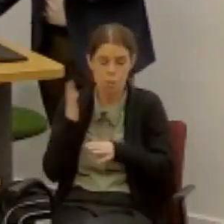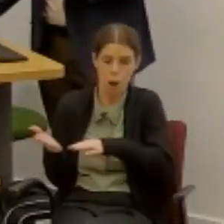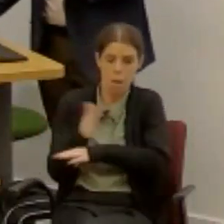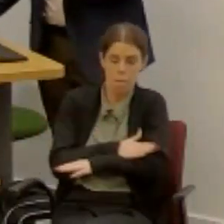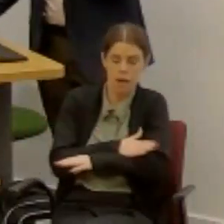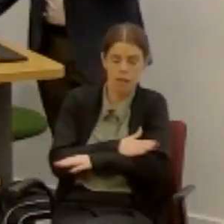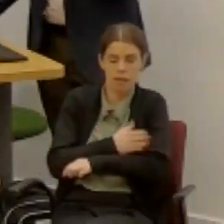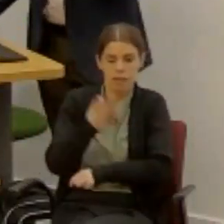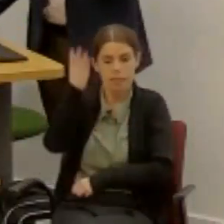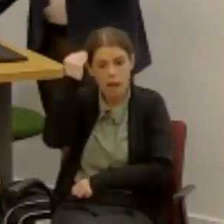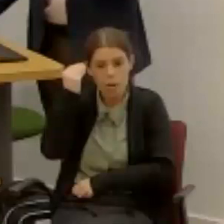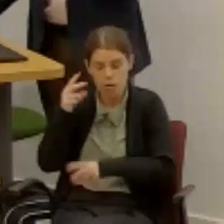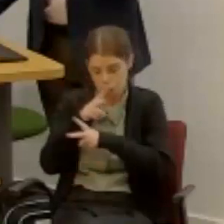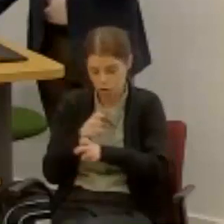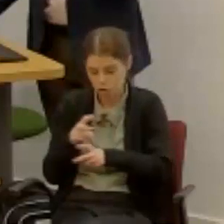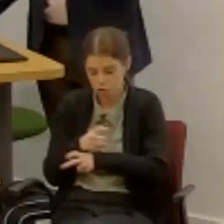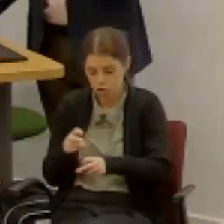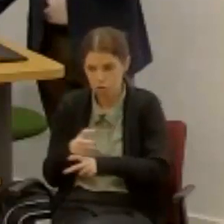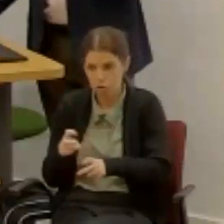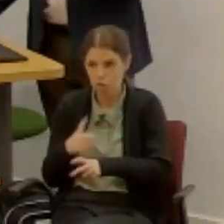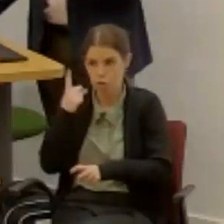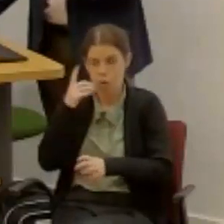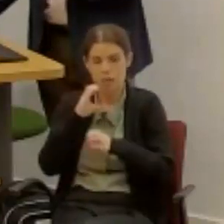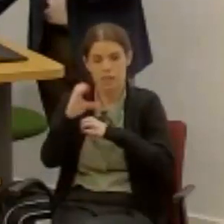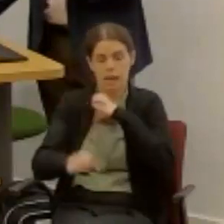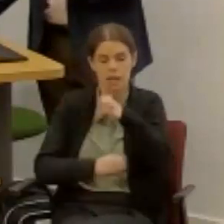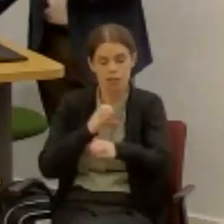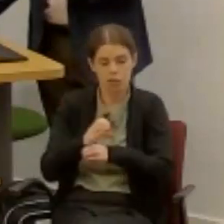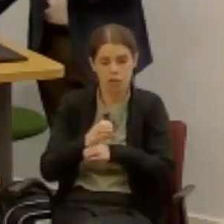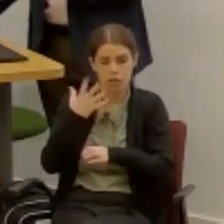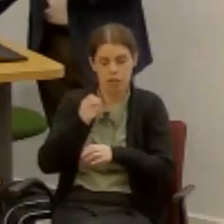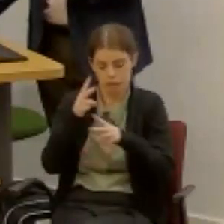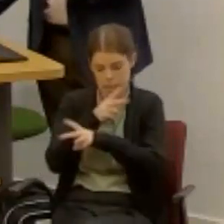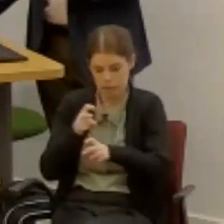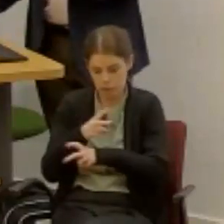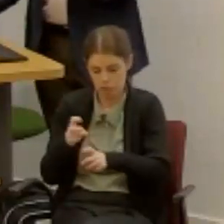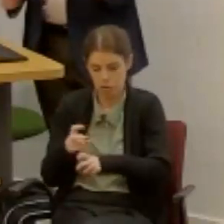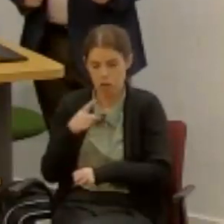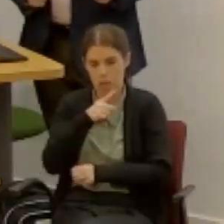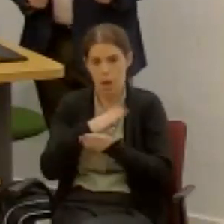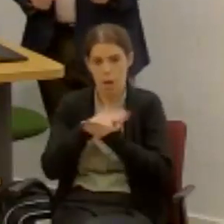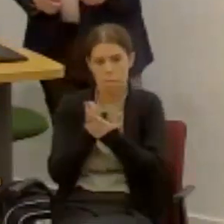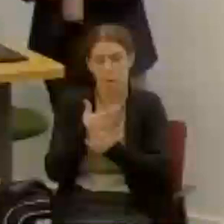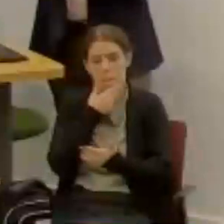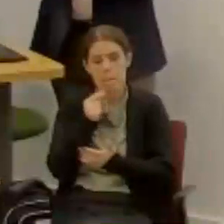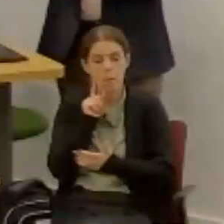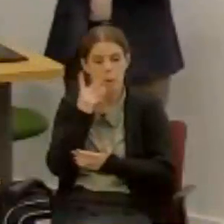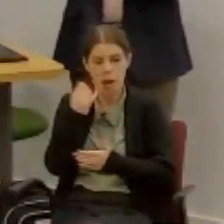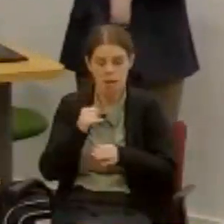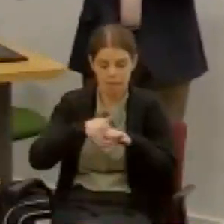is that for pretty much all attention. Our research has been focused on this, that people who have disease very late-stage pathology,